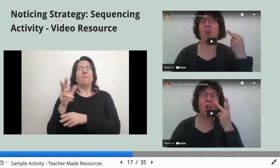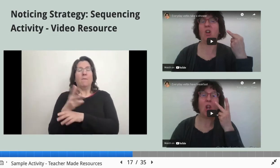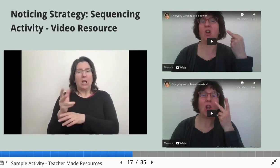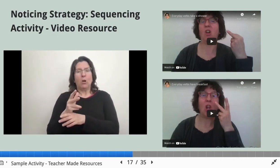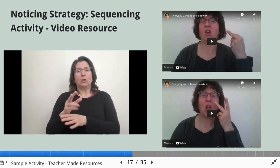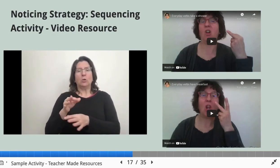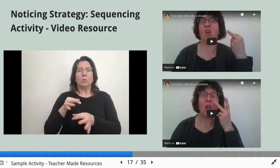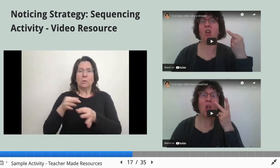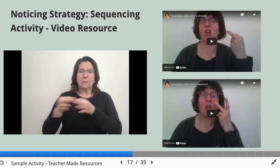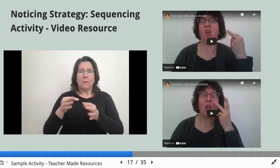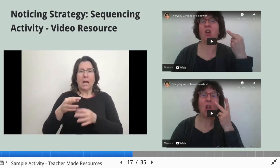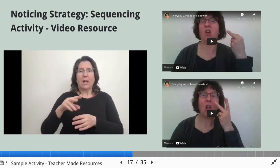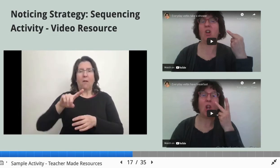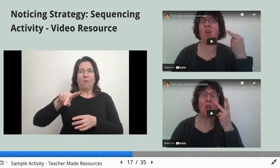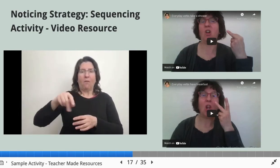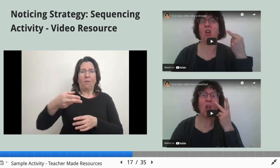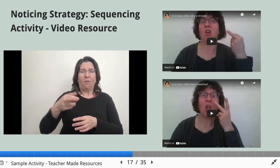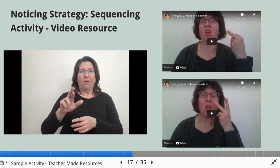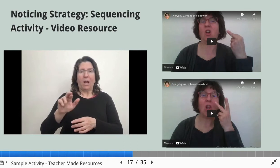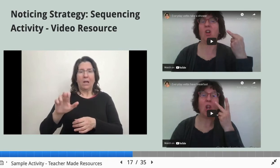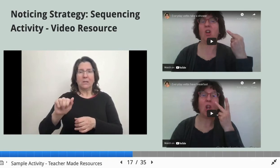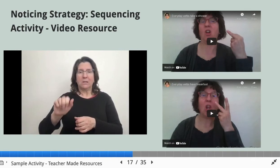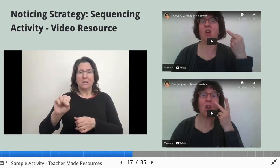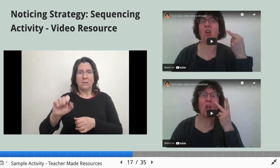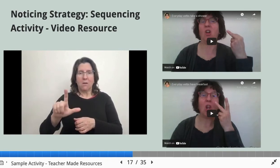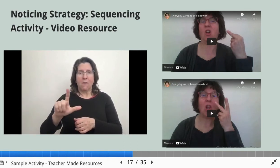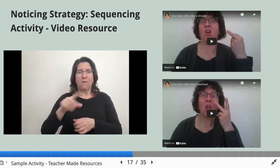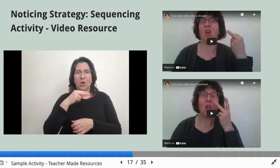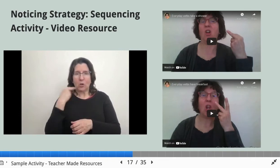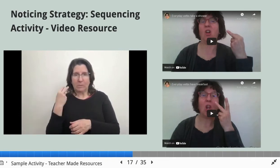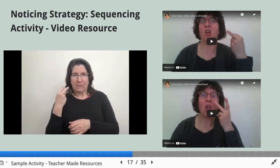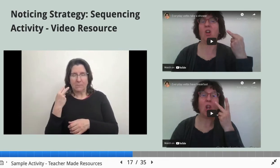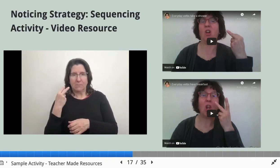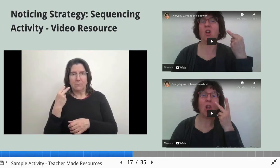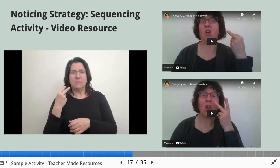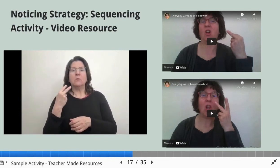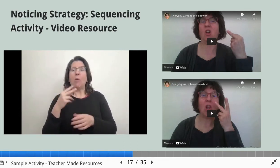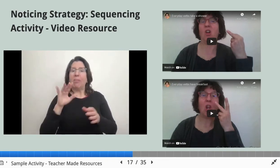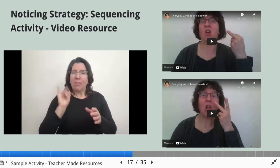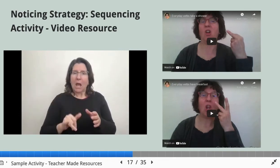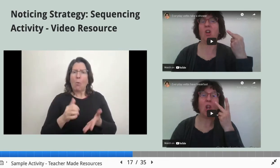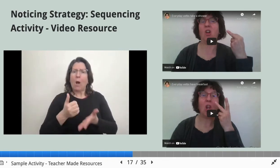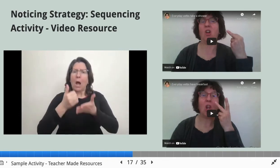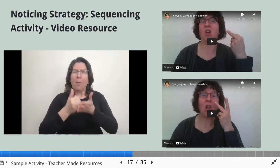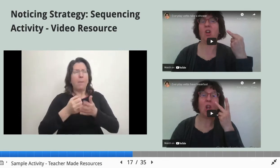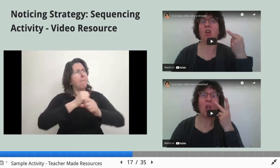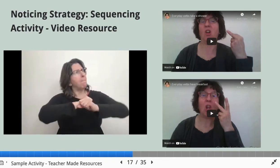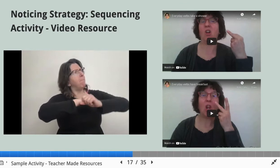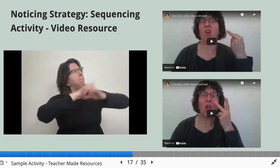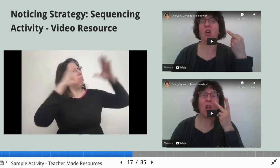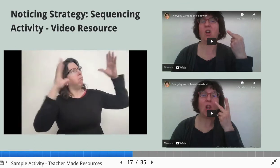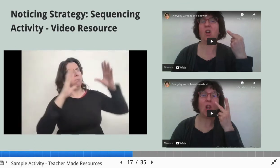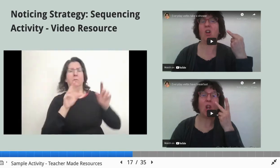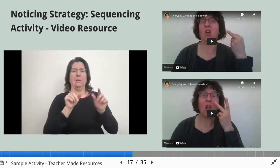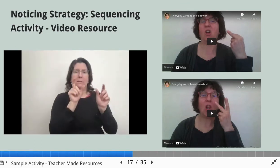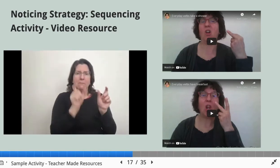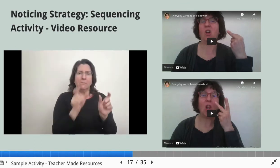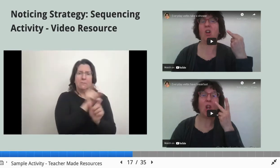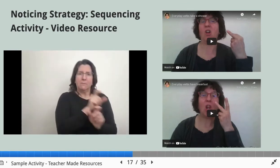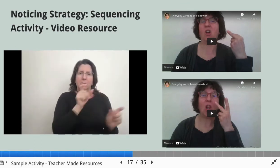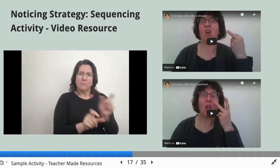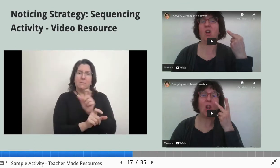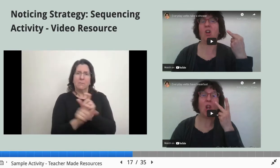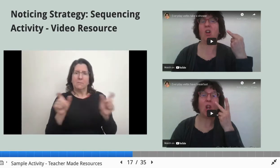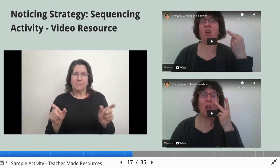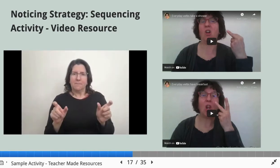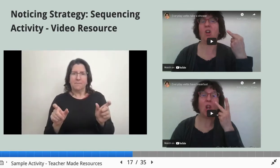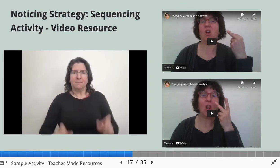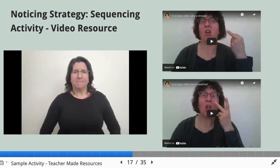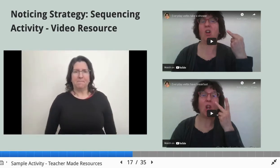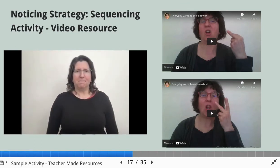I prepared a mini video lesson in ASL defining phrasal verbs, and how identifying phrasal verbs helps determine sequencing.